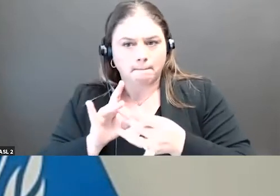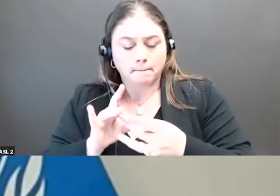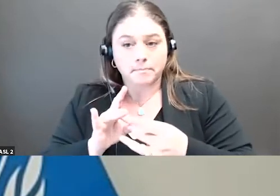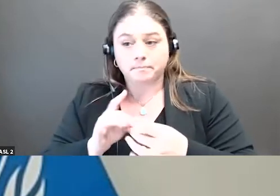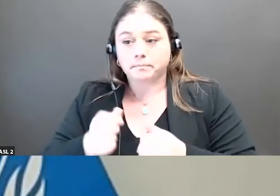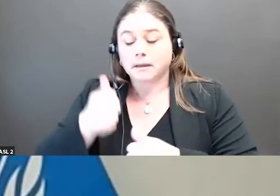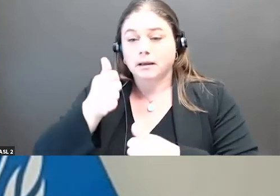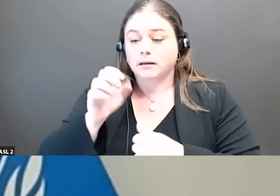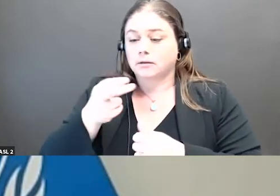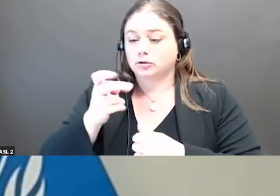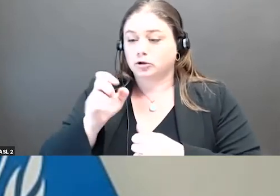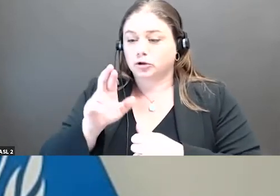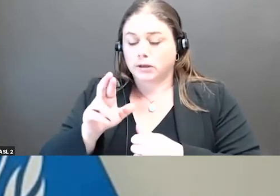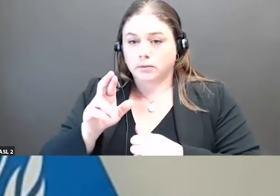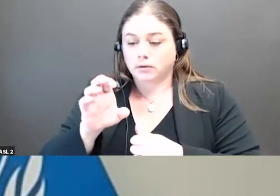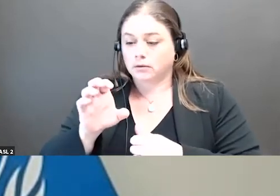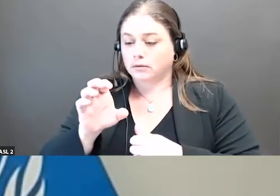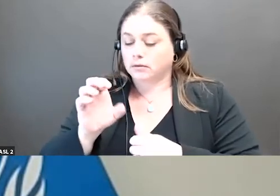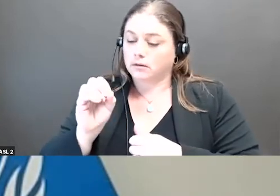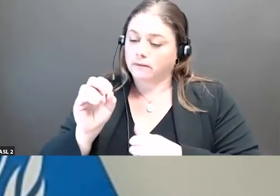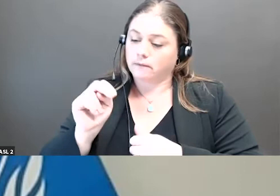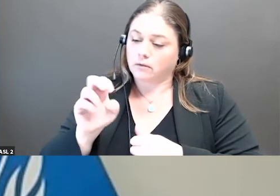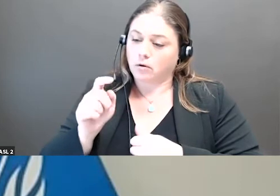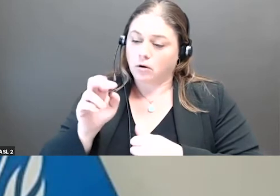the head of the CLC are going to be discussing these issues, and that's critically important.